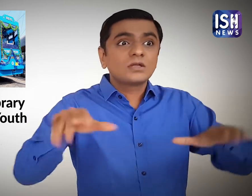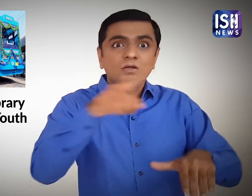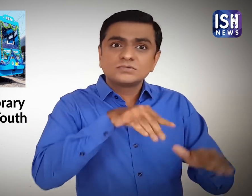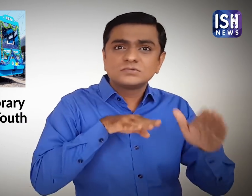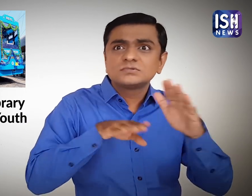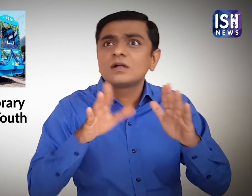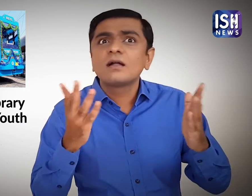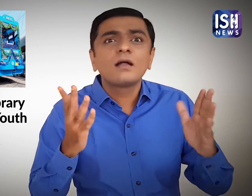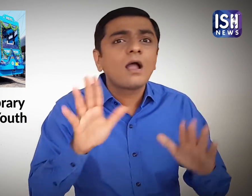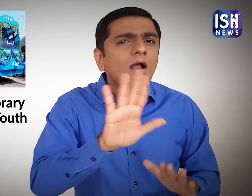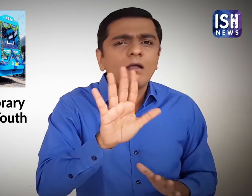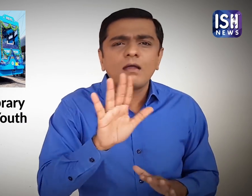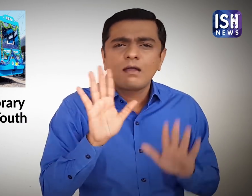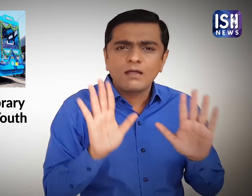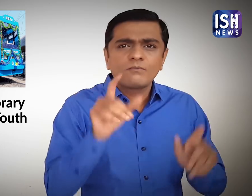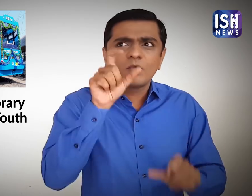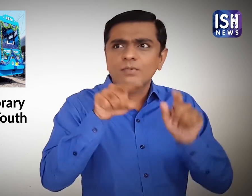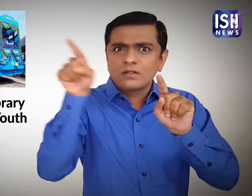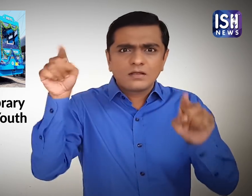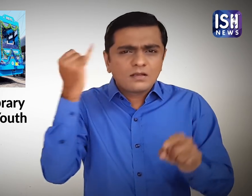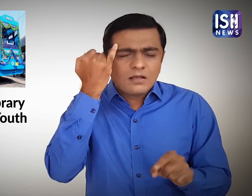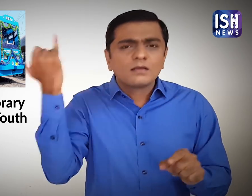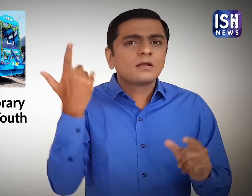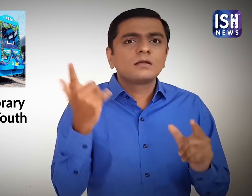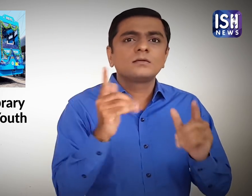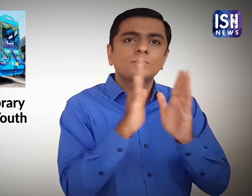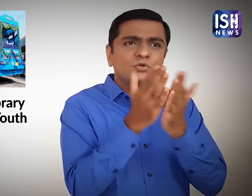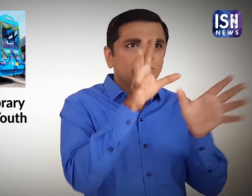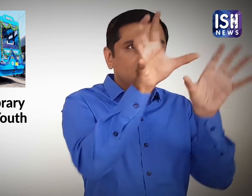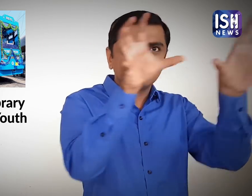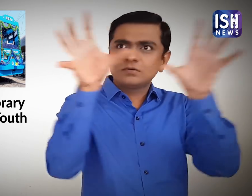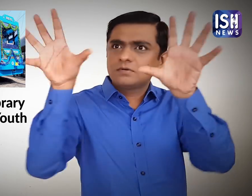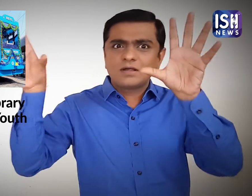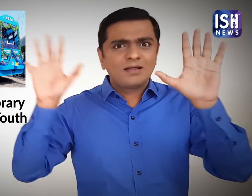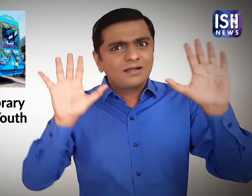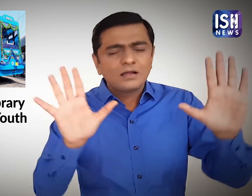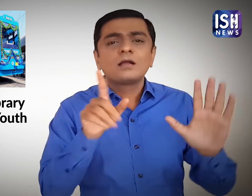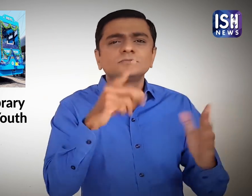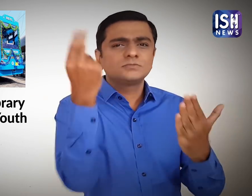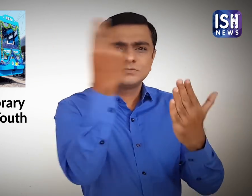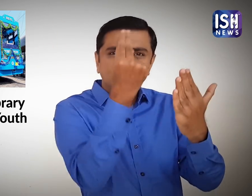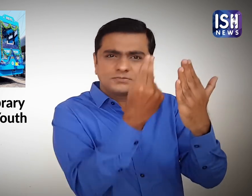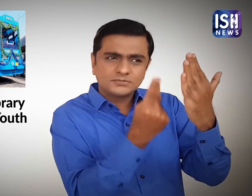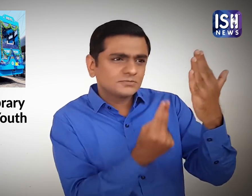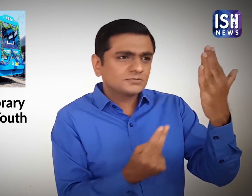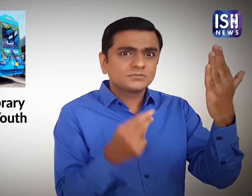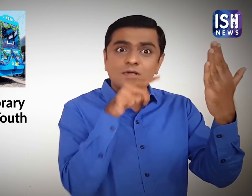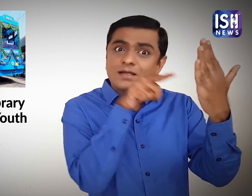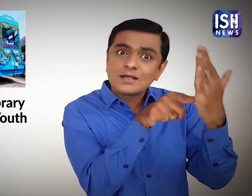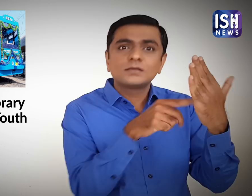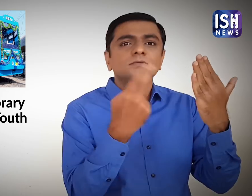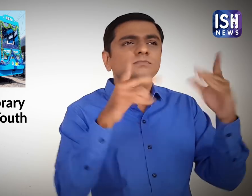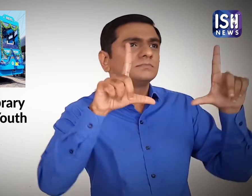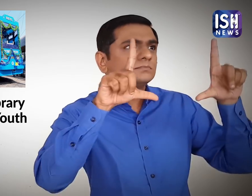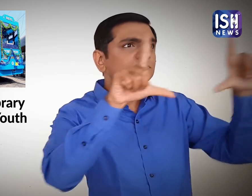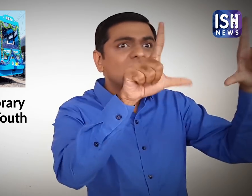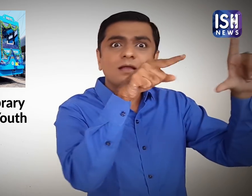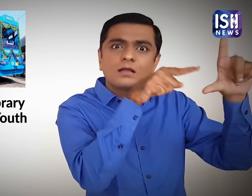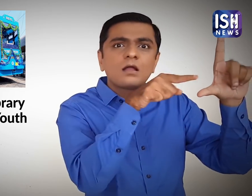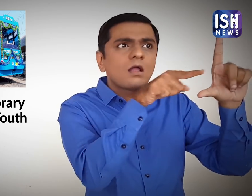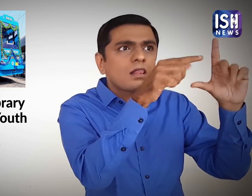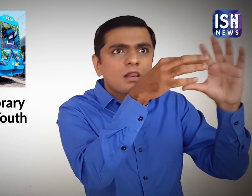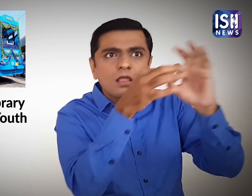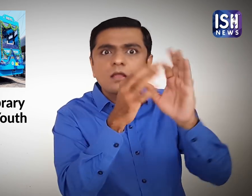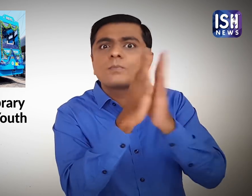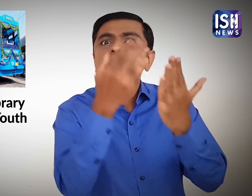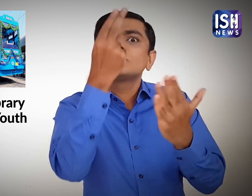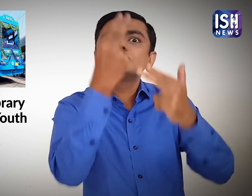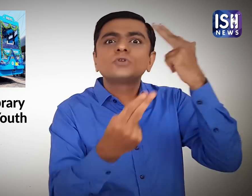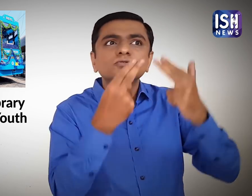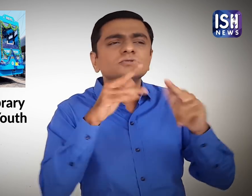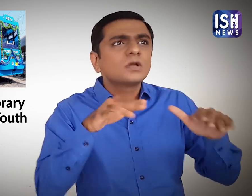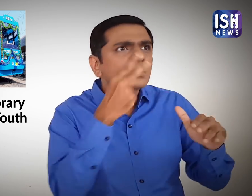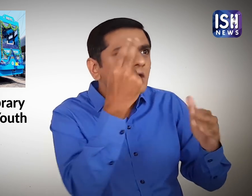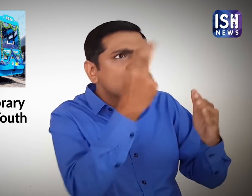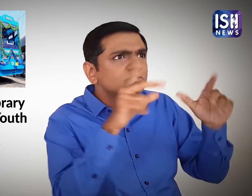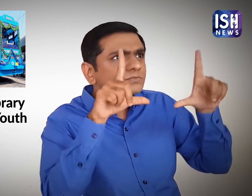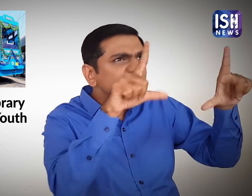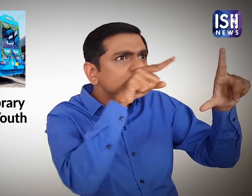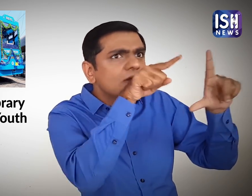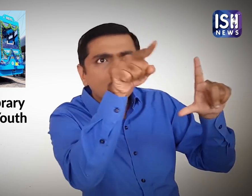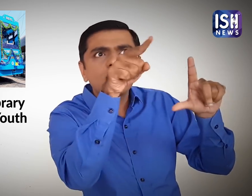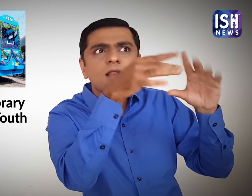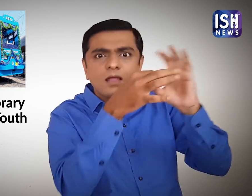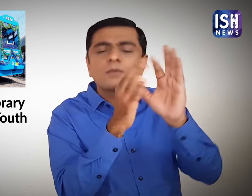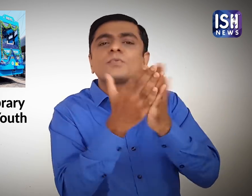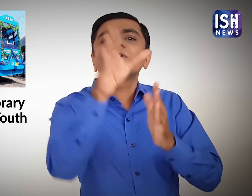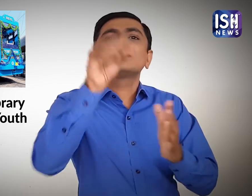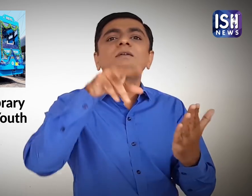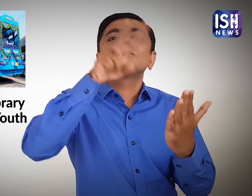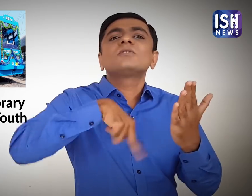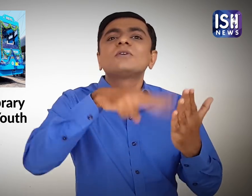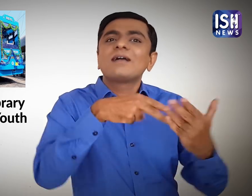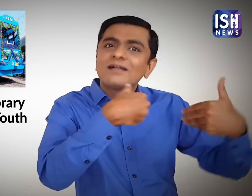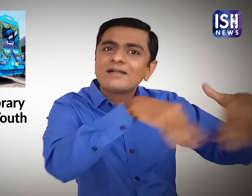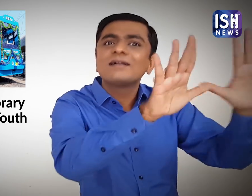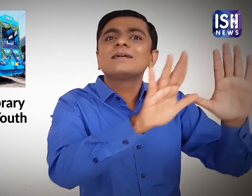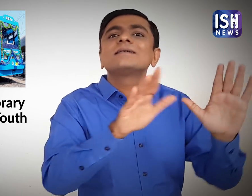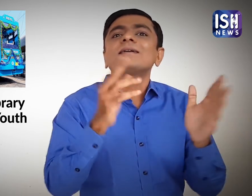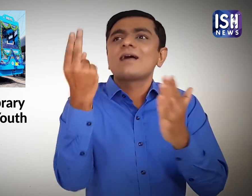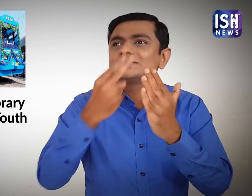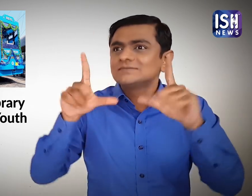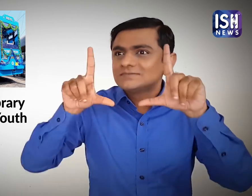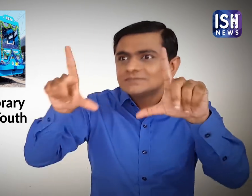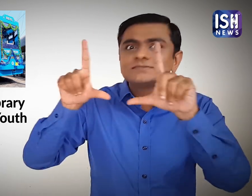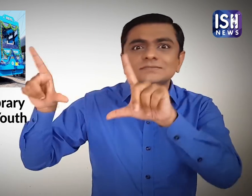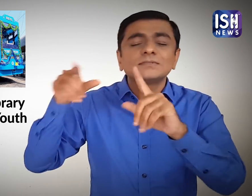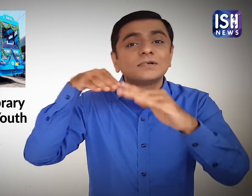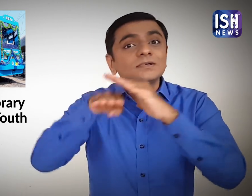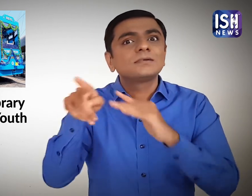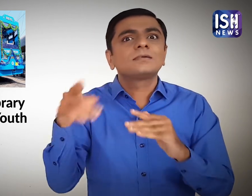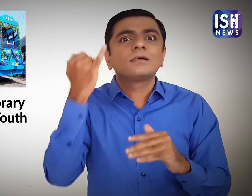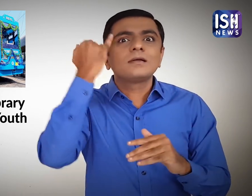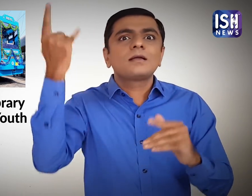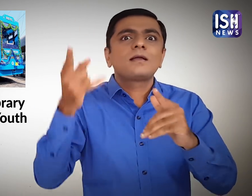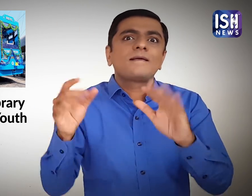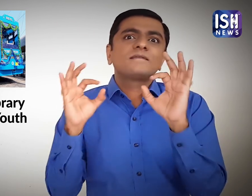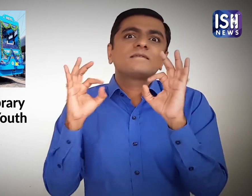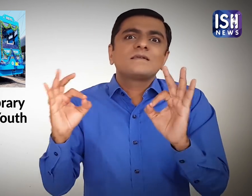The tramcar has been decorated with attractive artworks which will help children find the books.